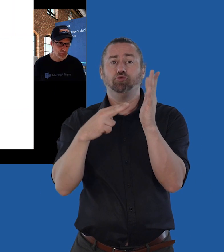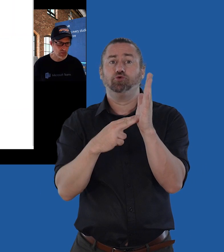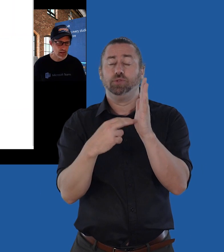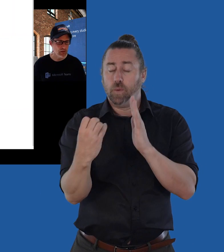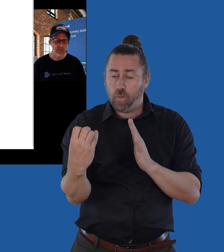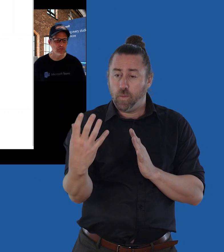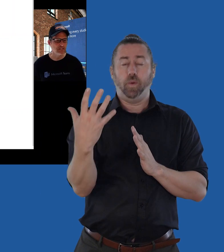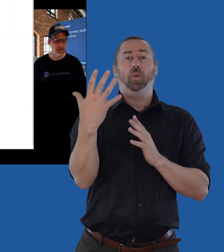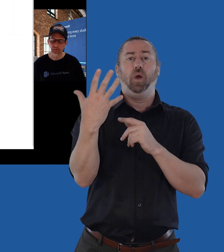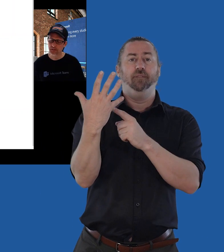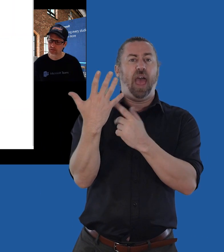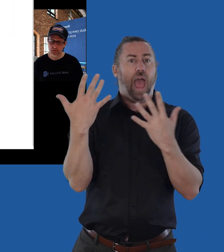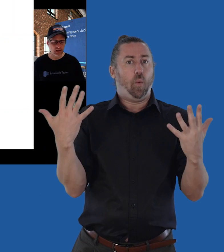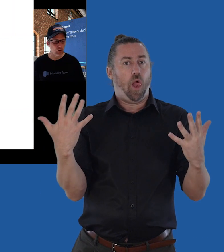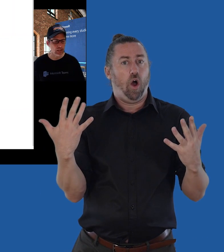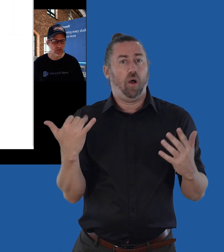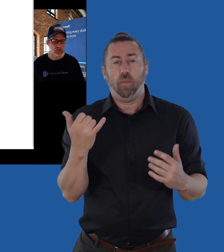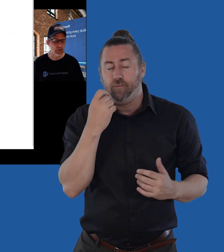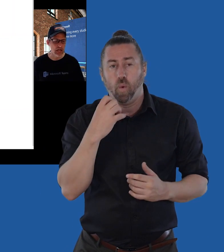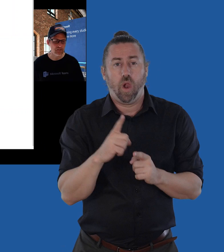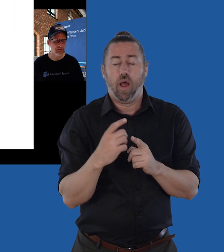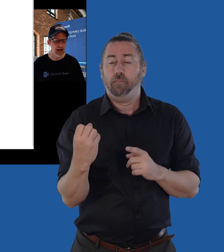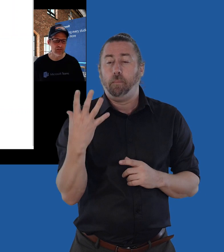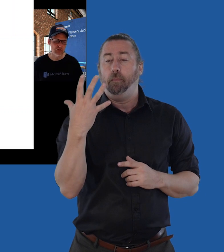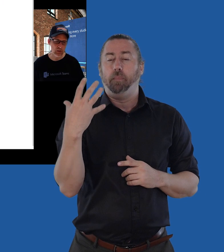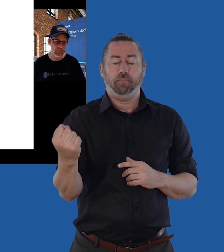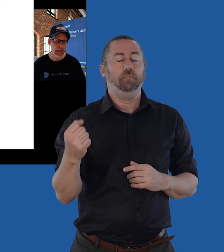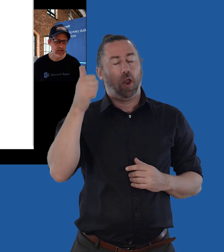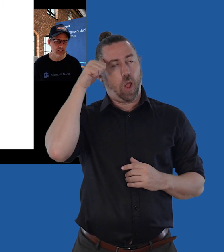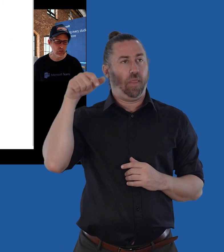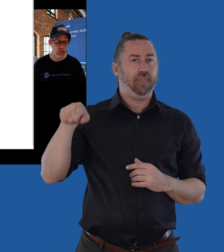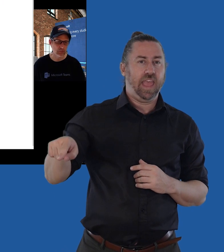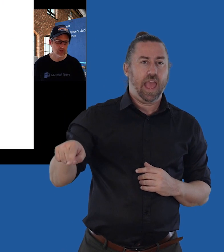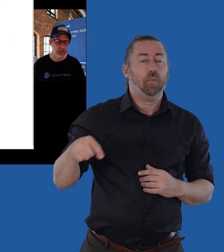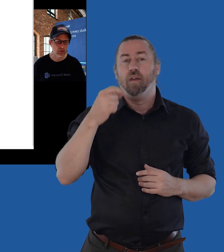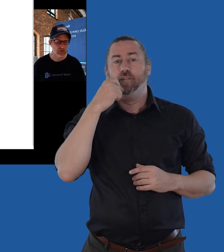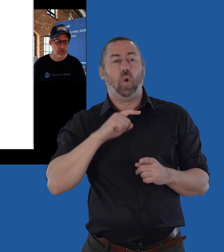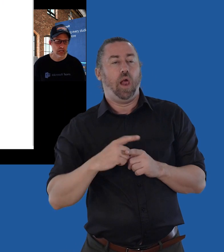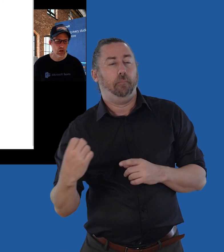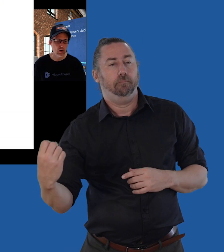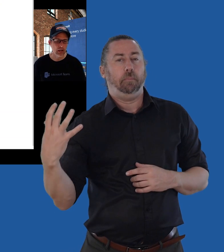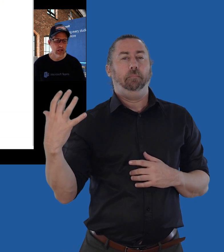Alright. So, for some of us, very quick, is good enough, but for others, we may actually want them to be on the screen longer.